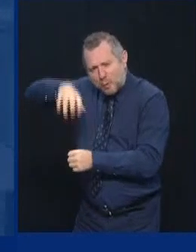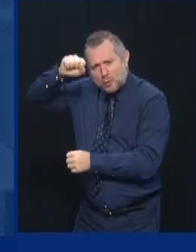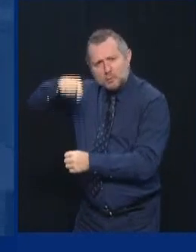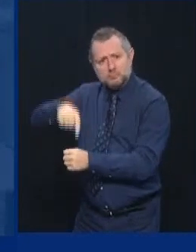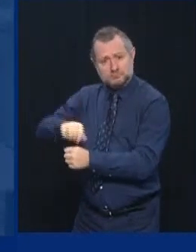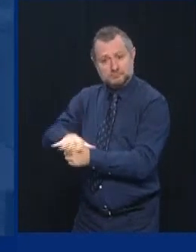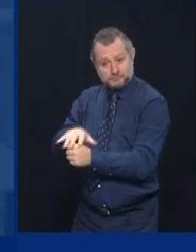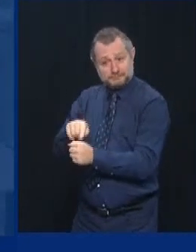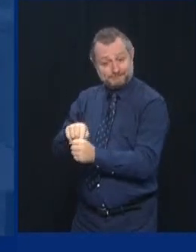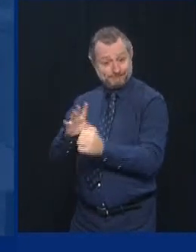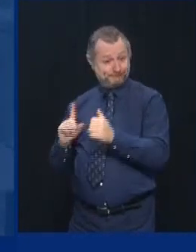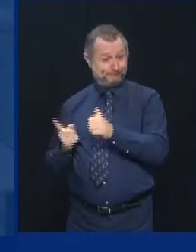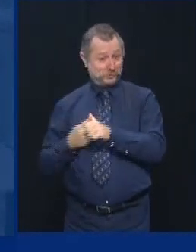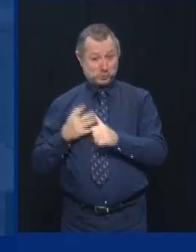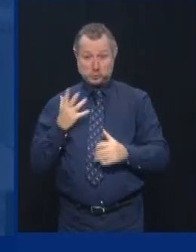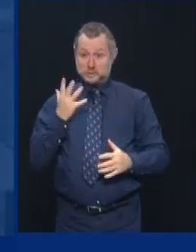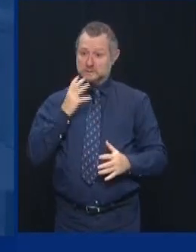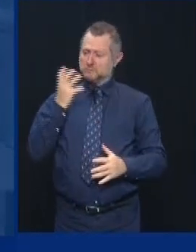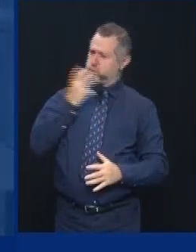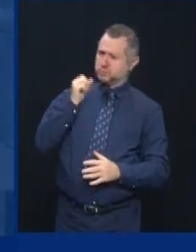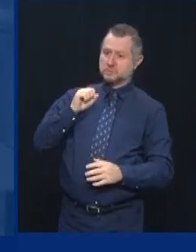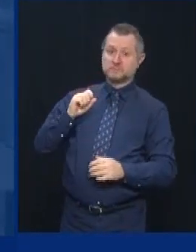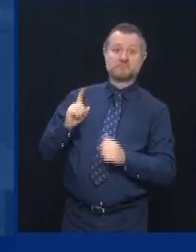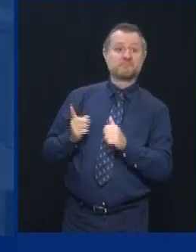AND WE ARE HYPER FOCUSED ON WHAT